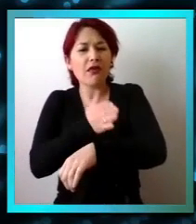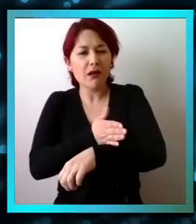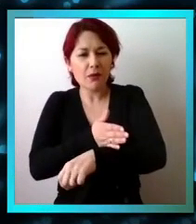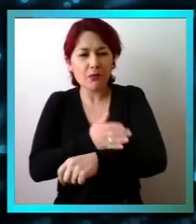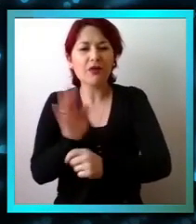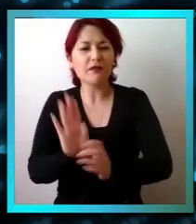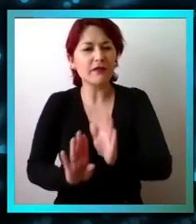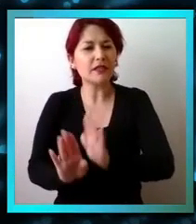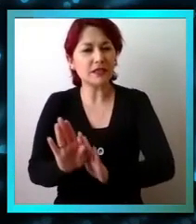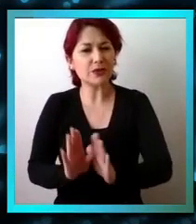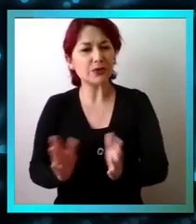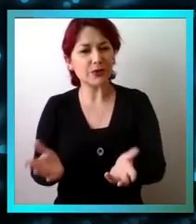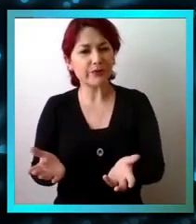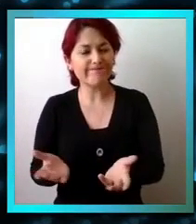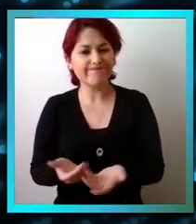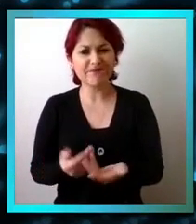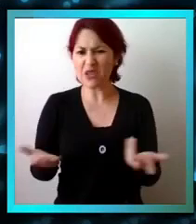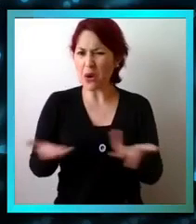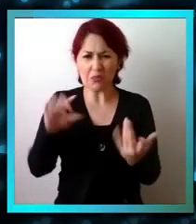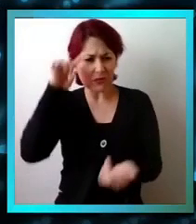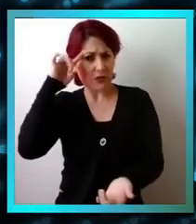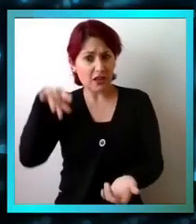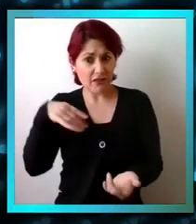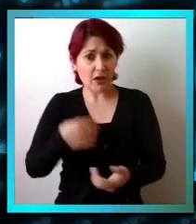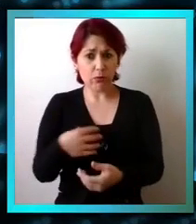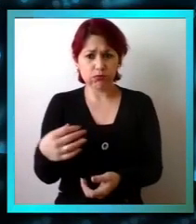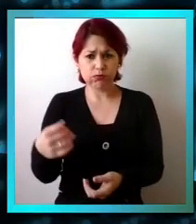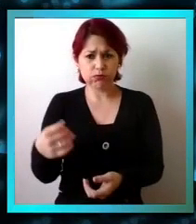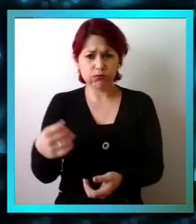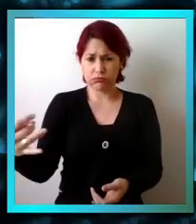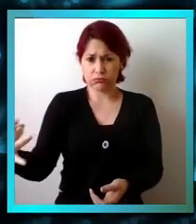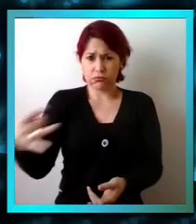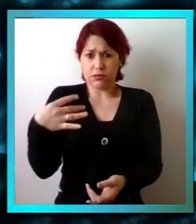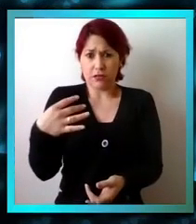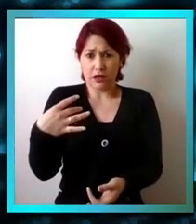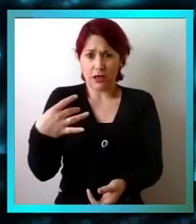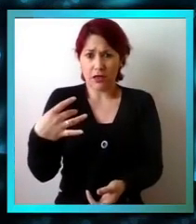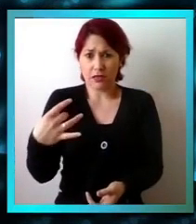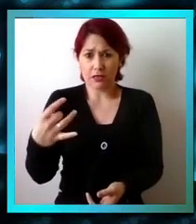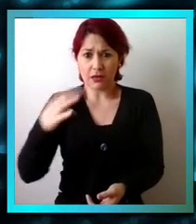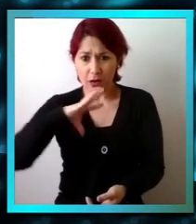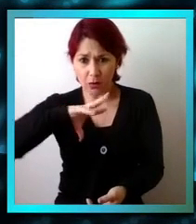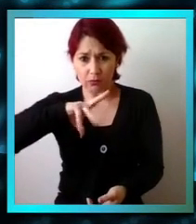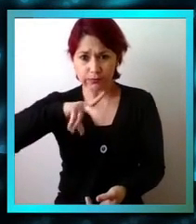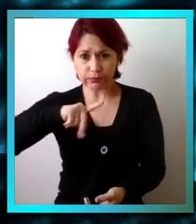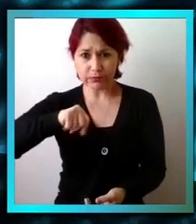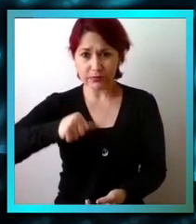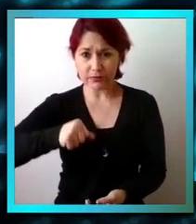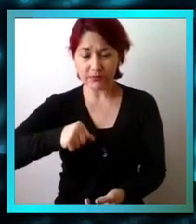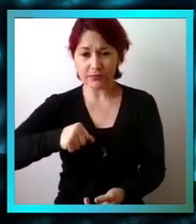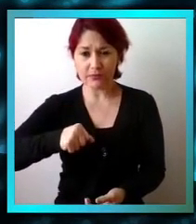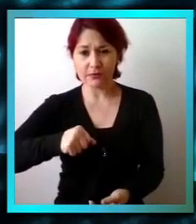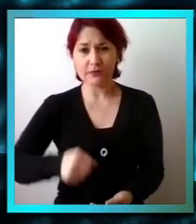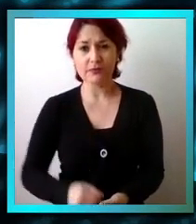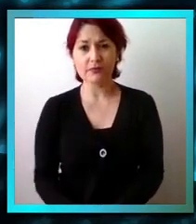and making the decision that your network is under attack right now uh then the necessary uh